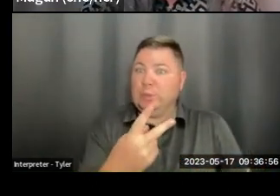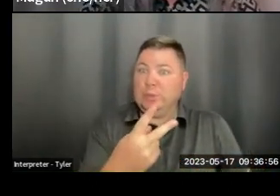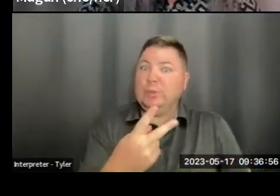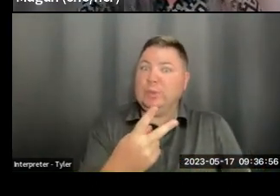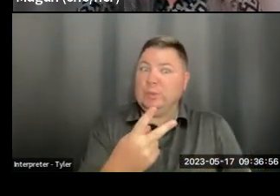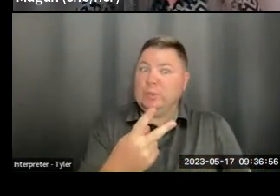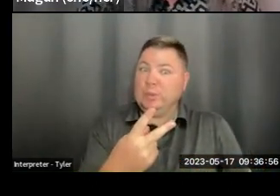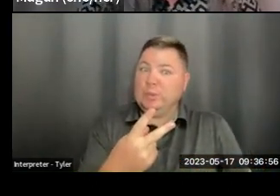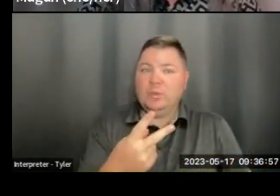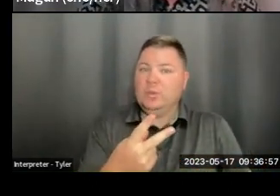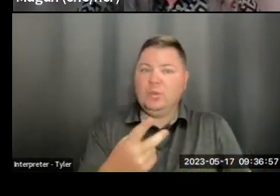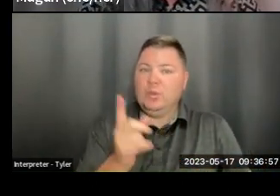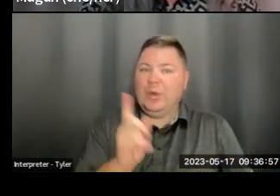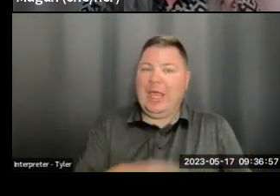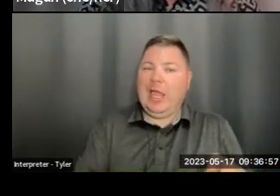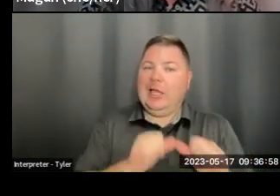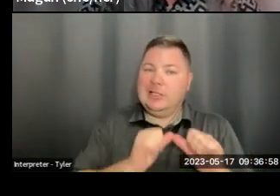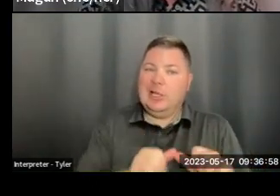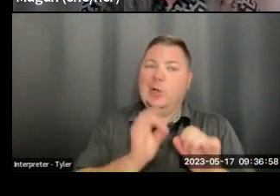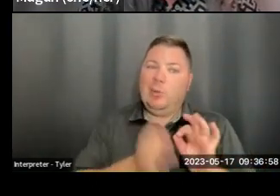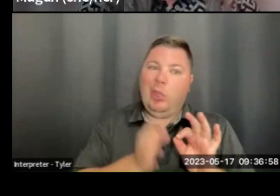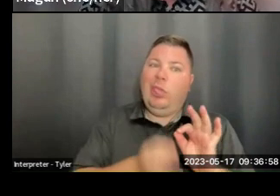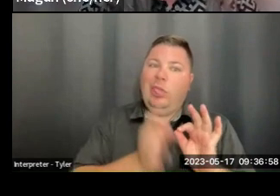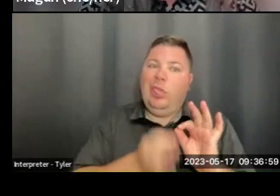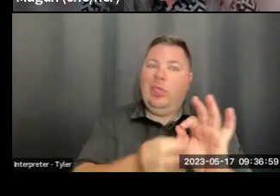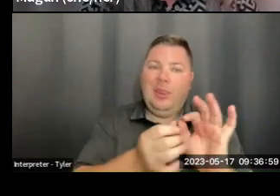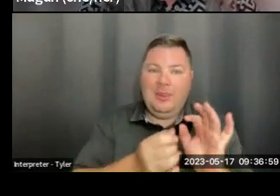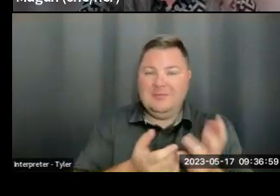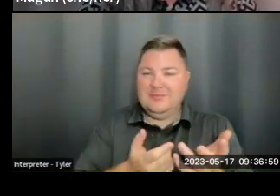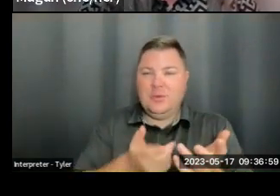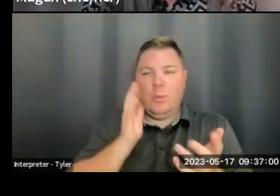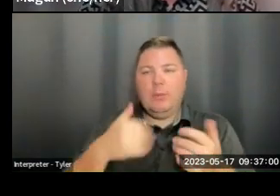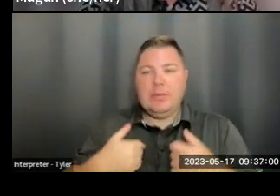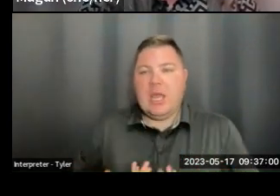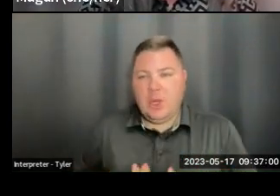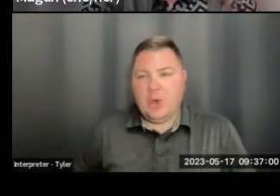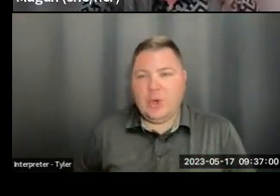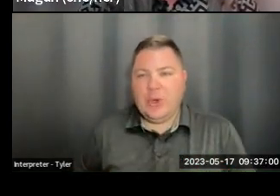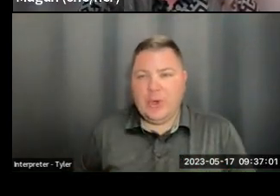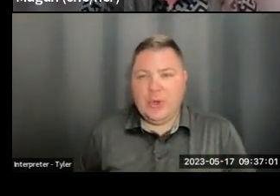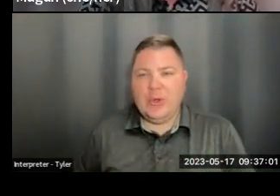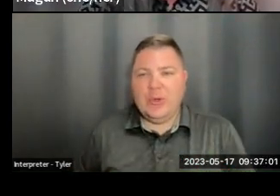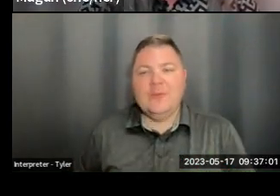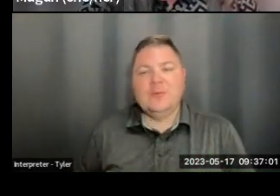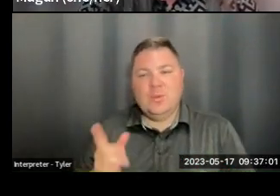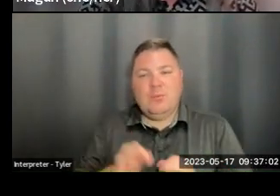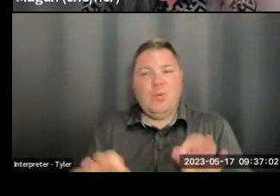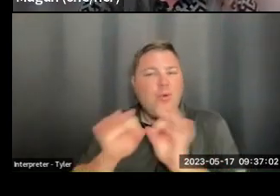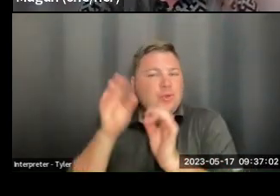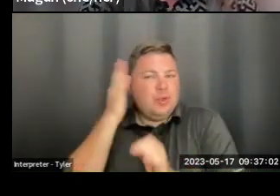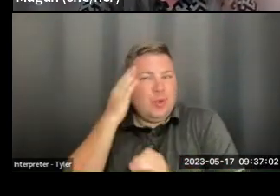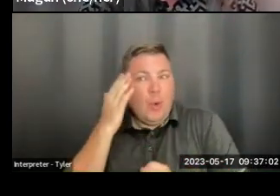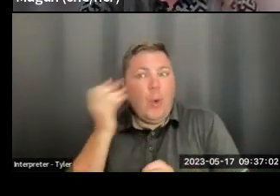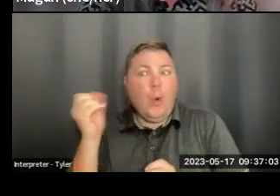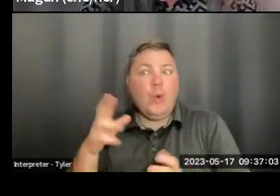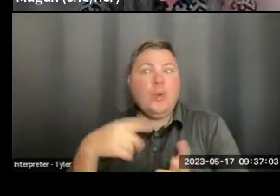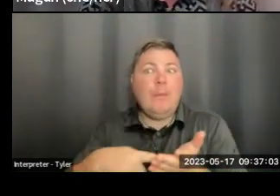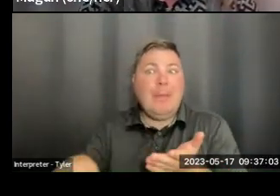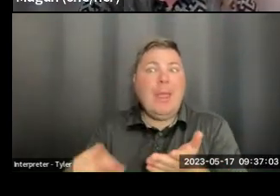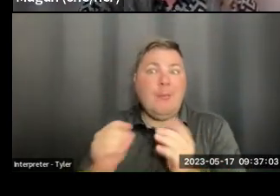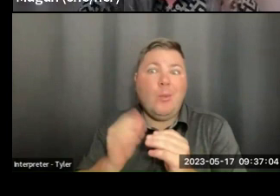difference between having one ASL interpreter and needing two. You can't just keep going.